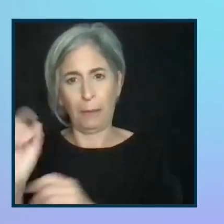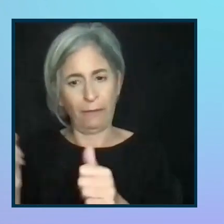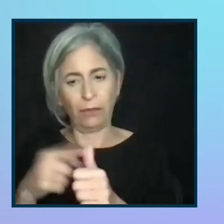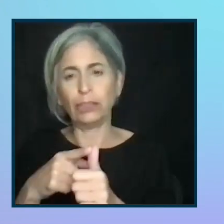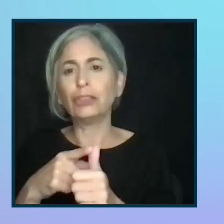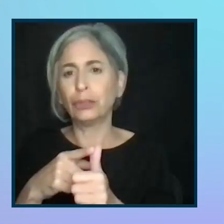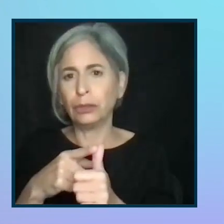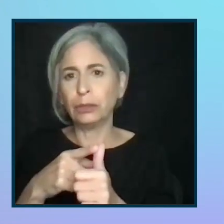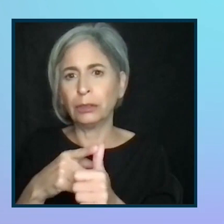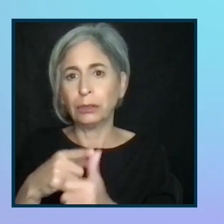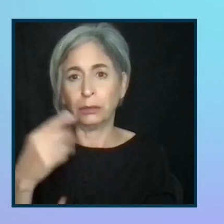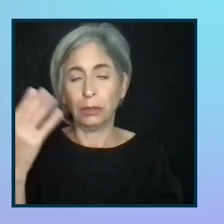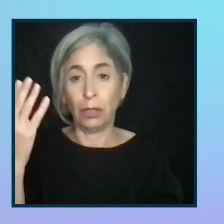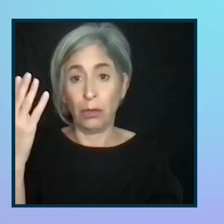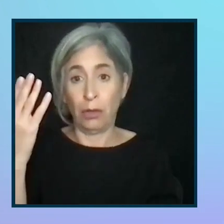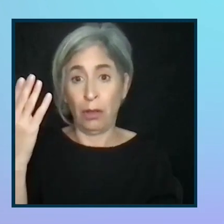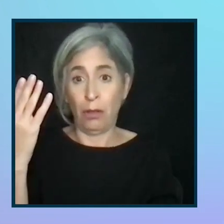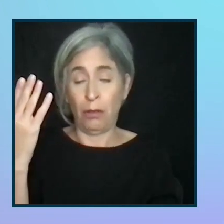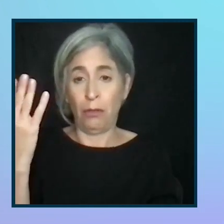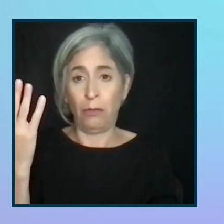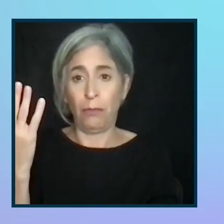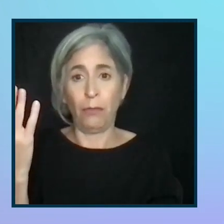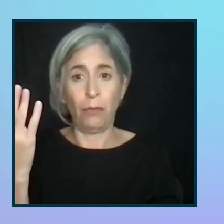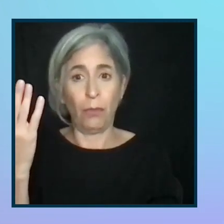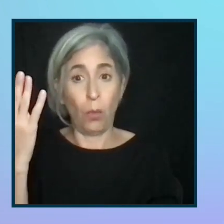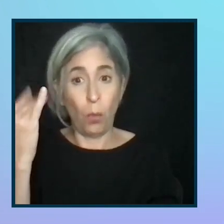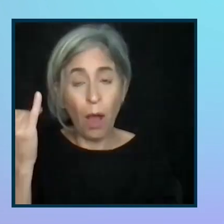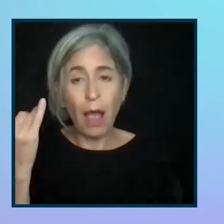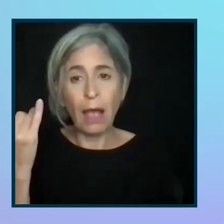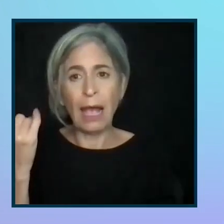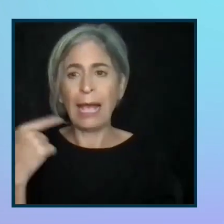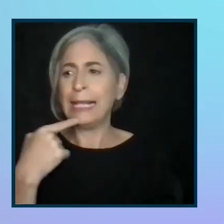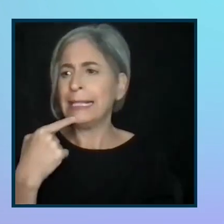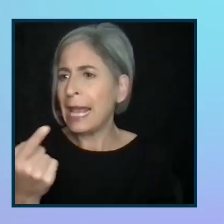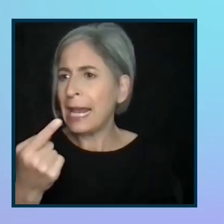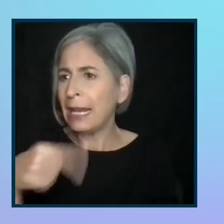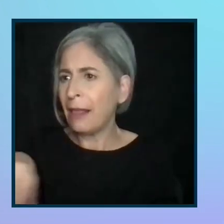and what I say to them is I know that it can be painful